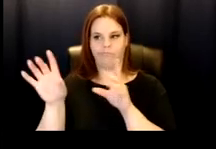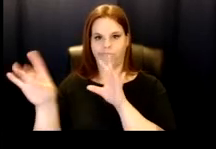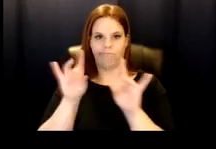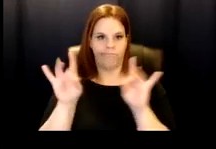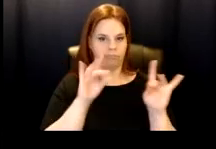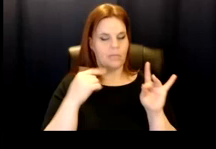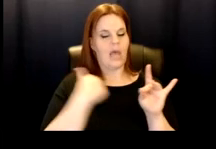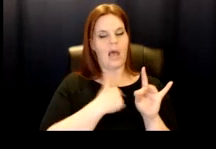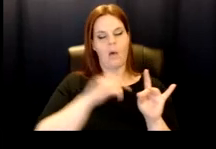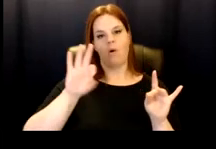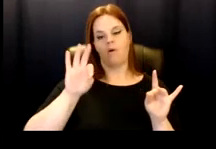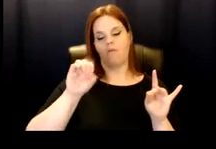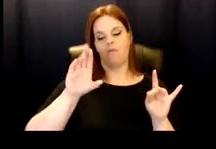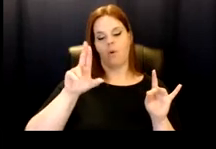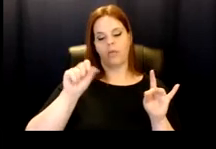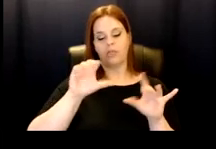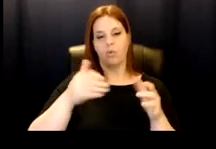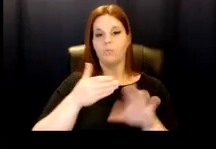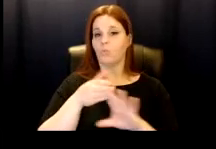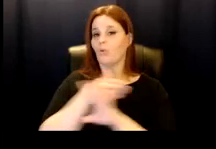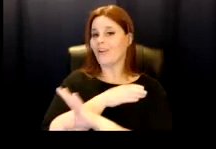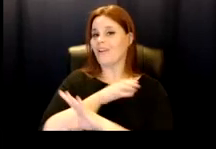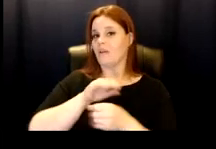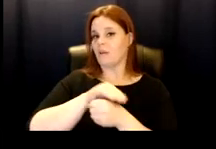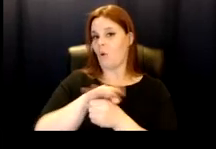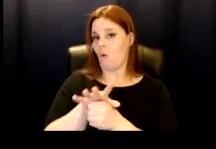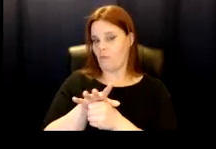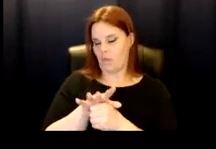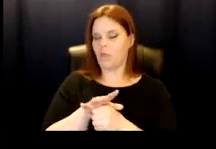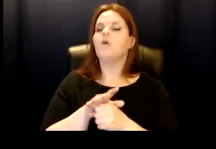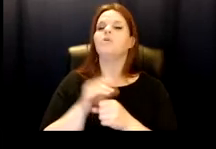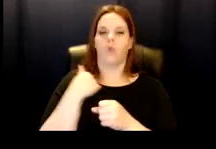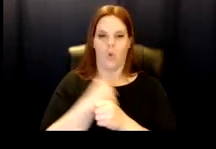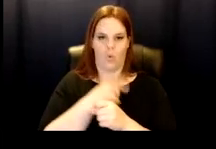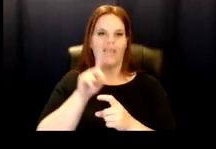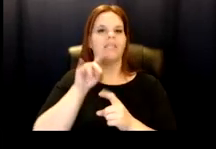this was pre COVID so our focus groups were conducted face to face across a number of